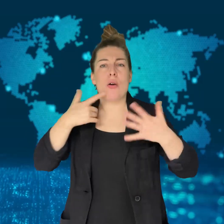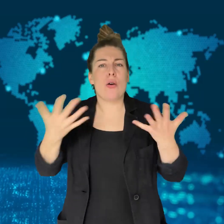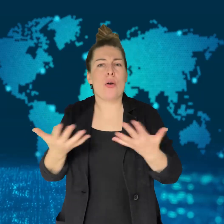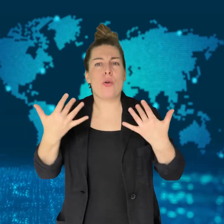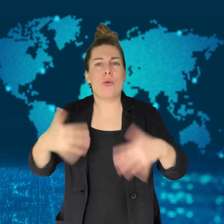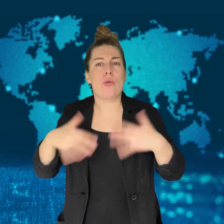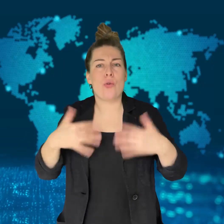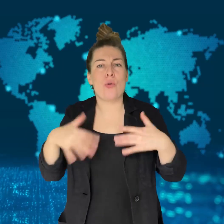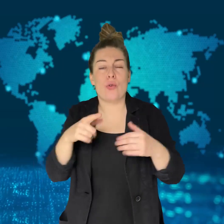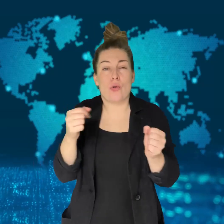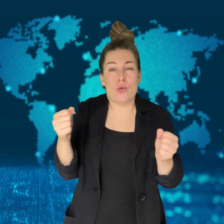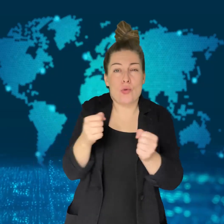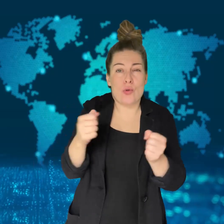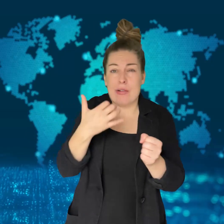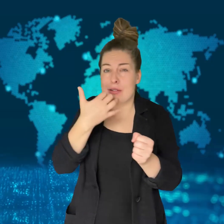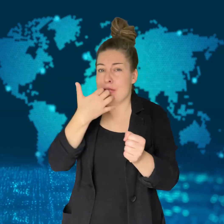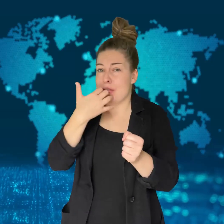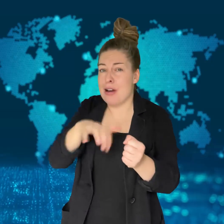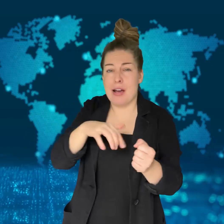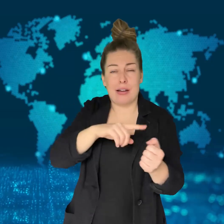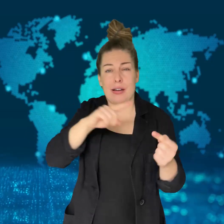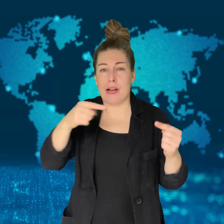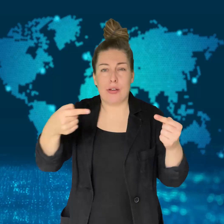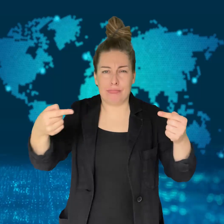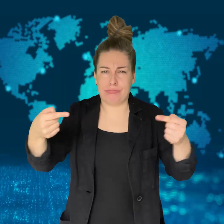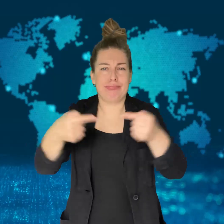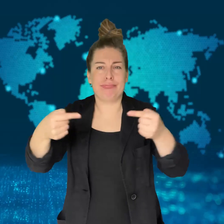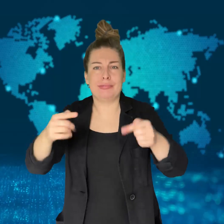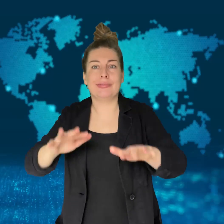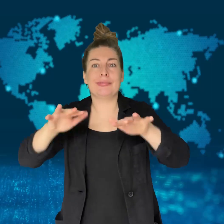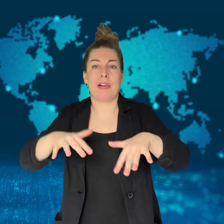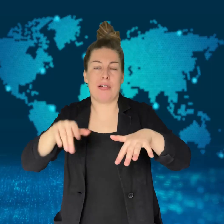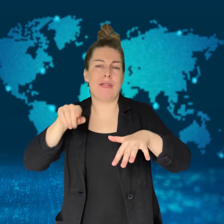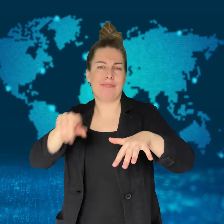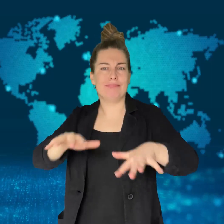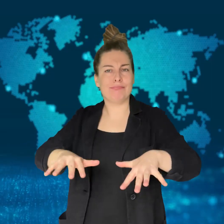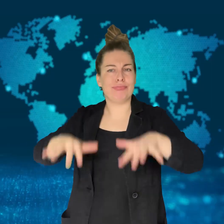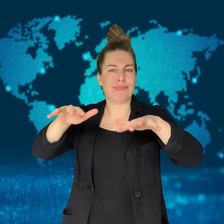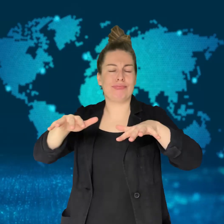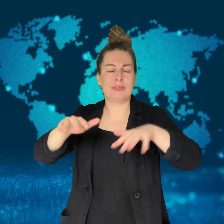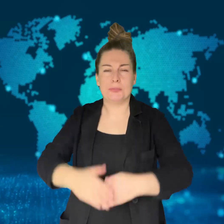in the fall and winter.